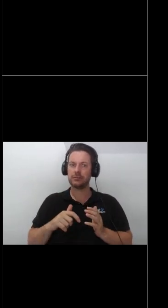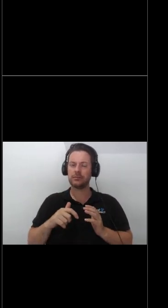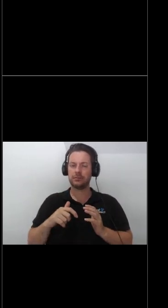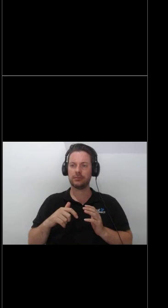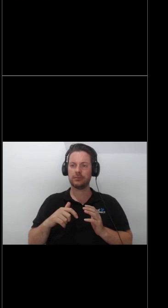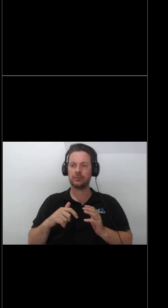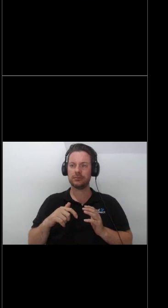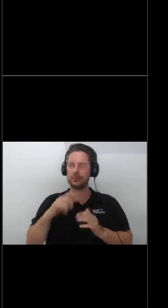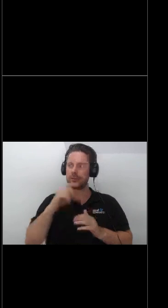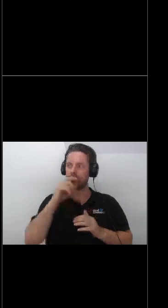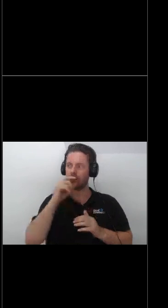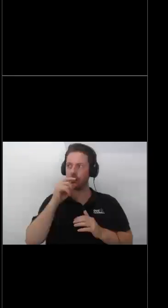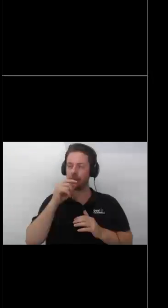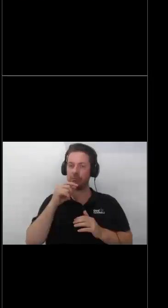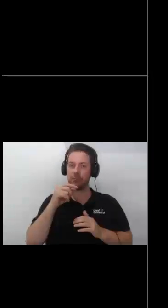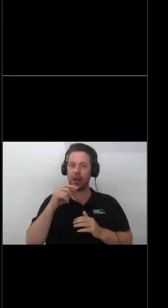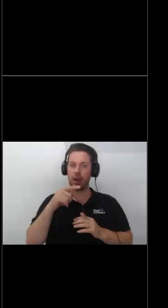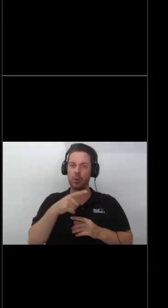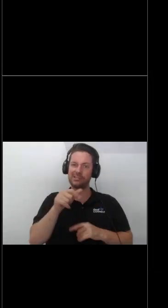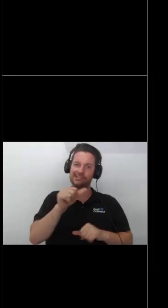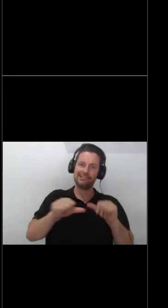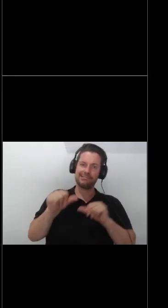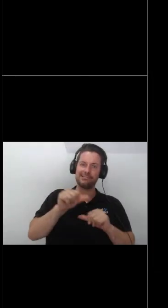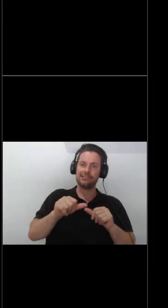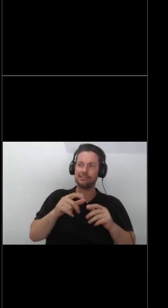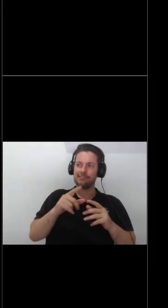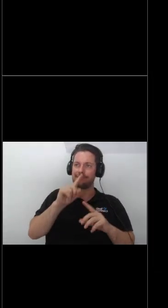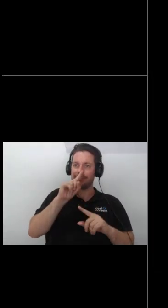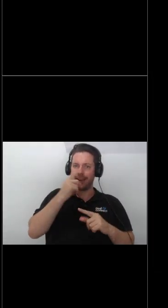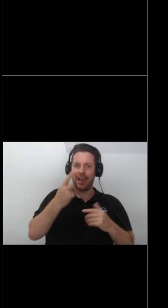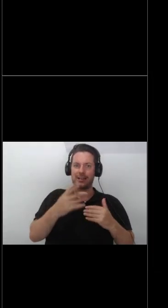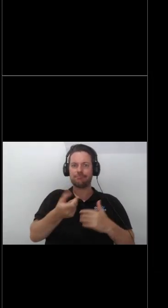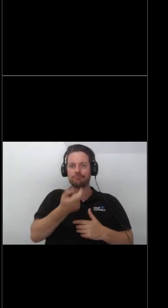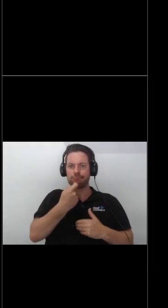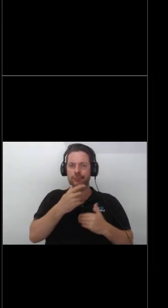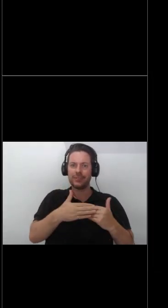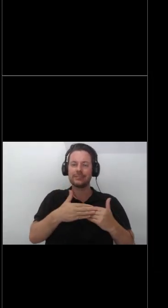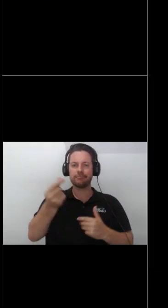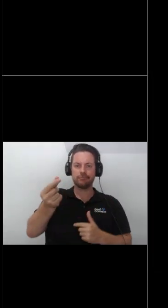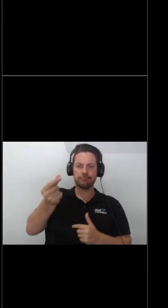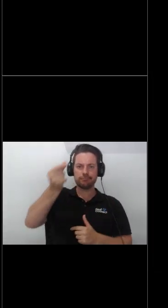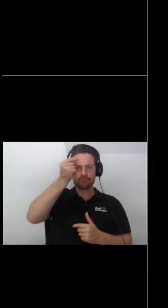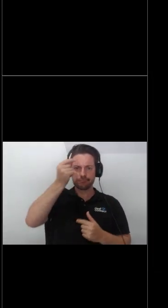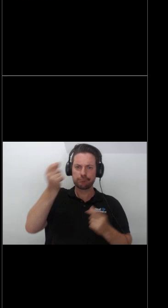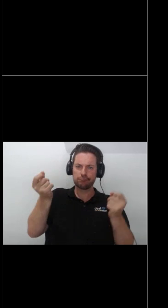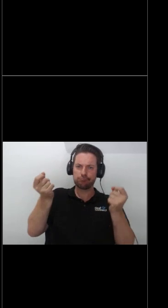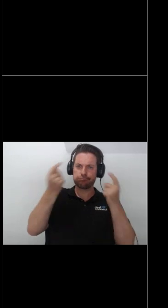treatment resistant. So the tribunal will also hear applications for transfers of patients